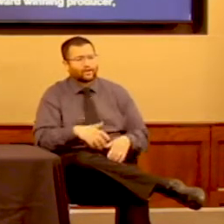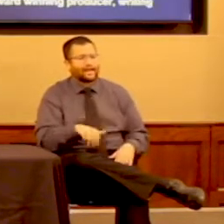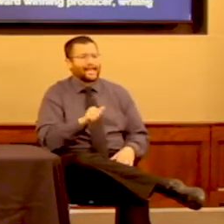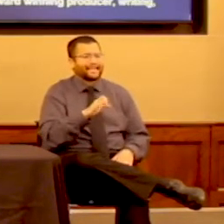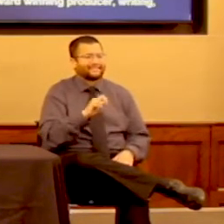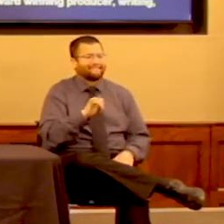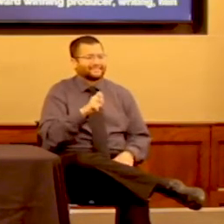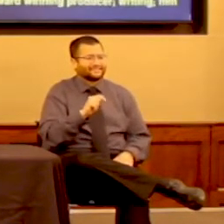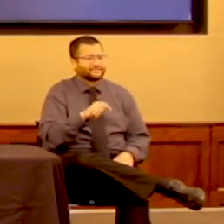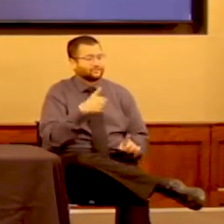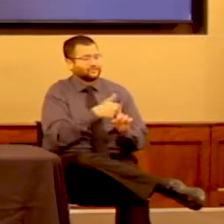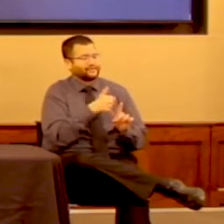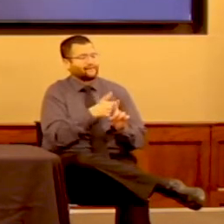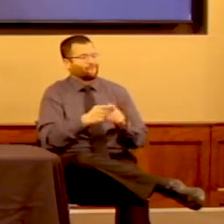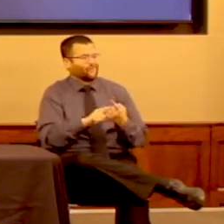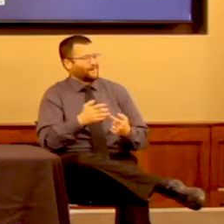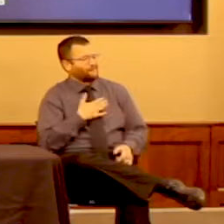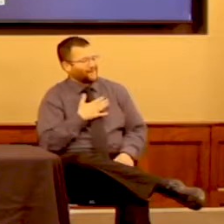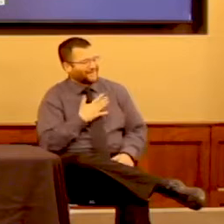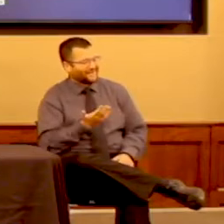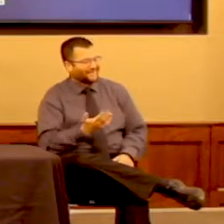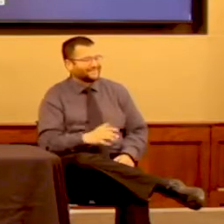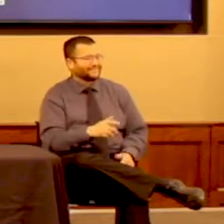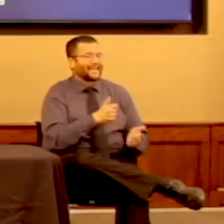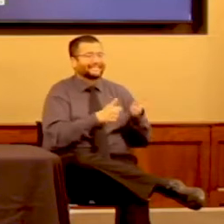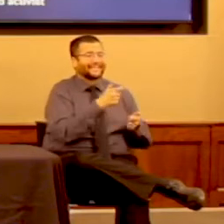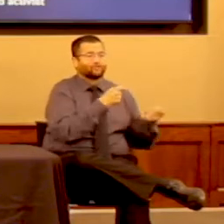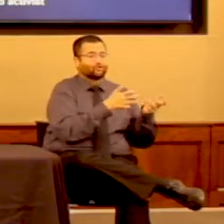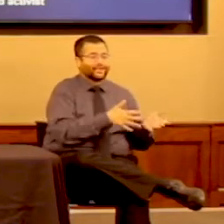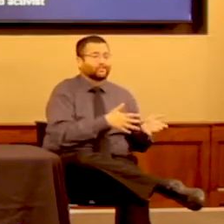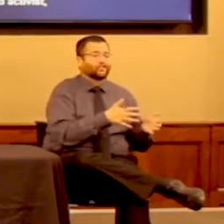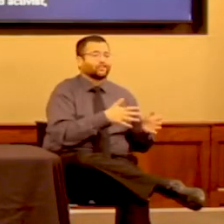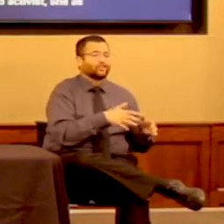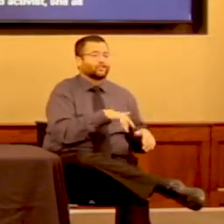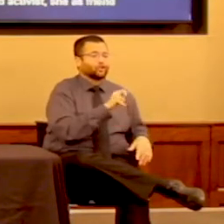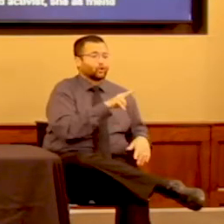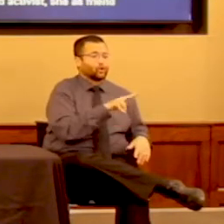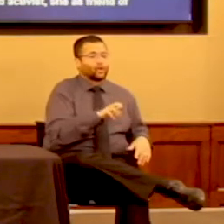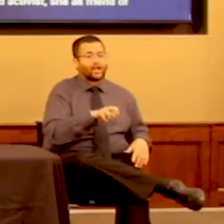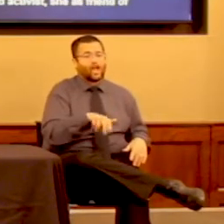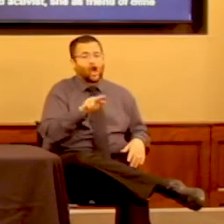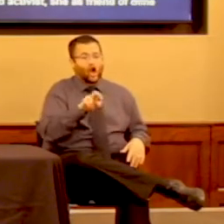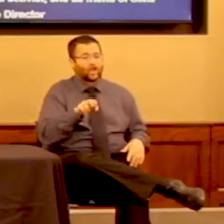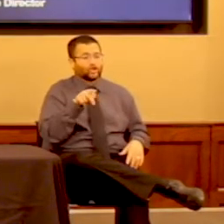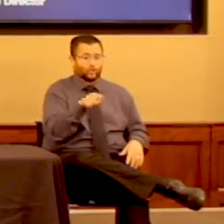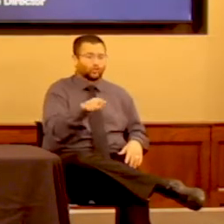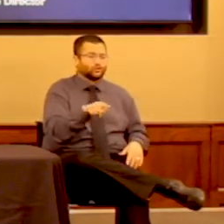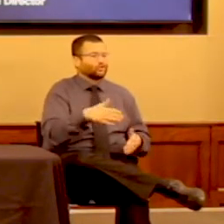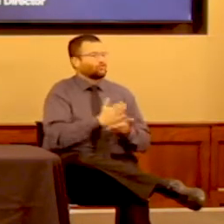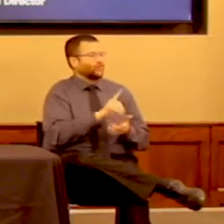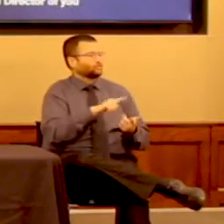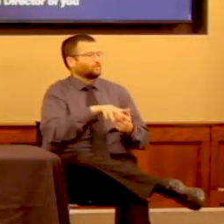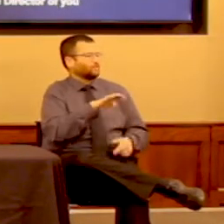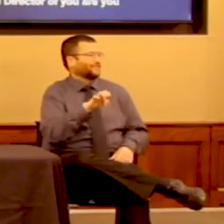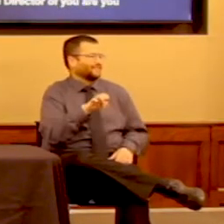Emery who's a friend of mine is the executive director of you are you the